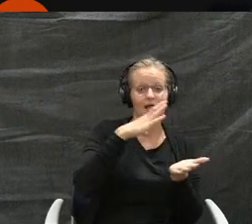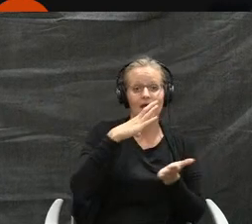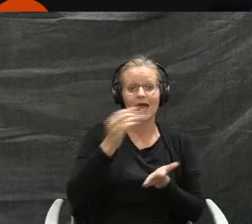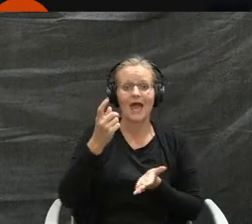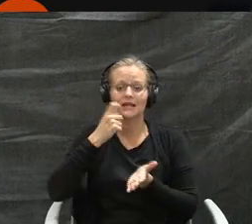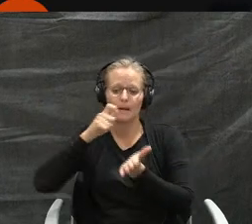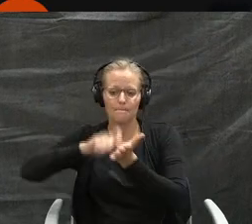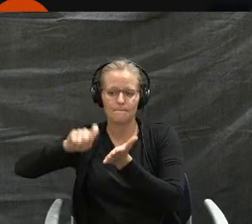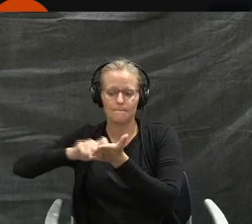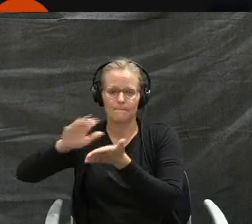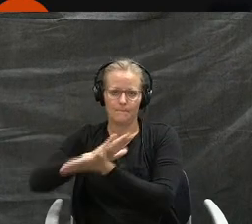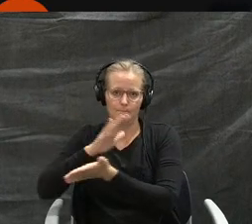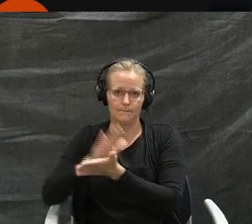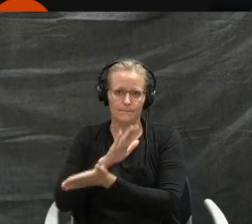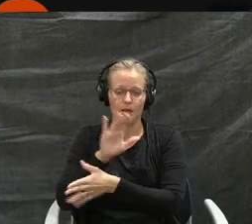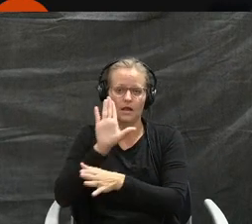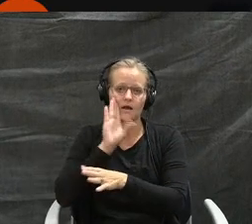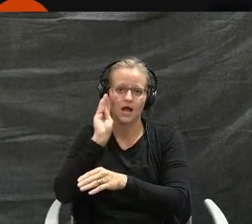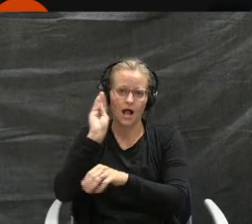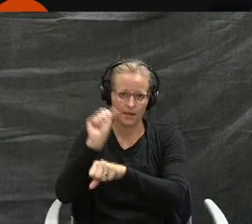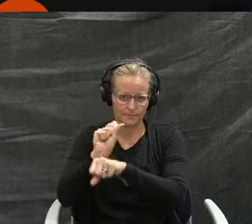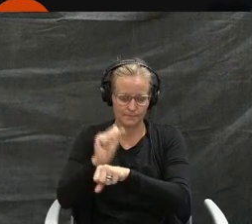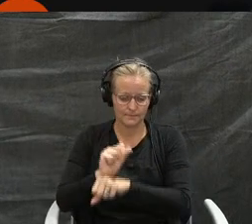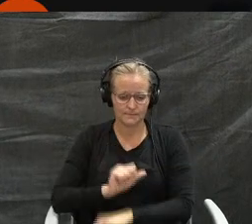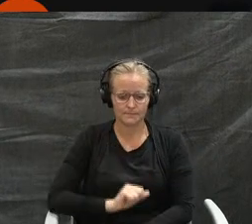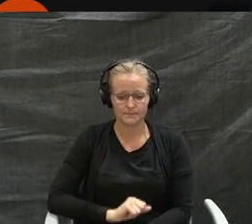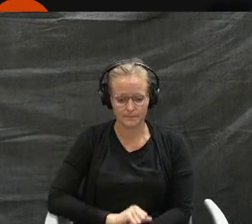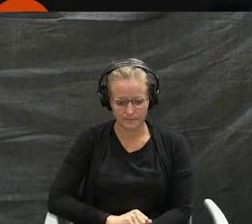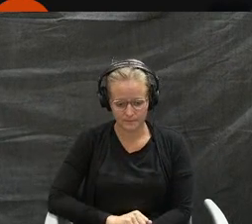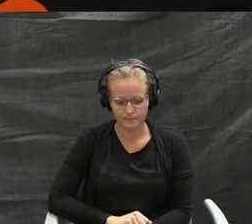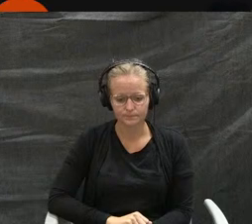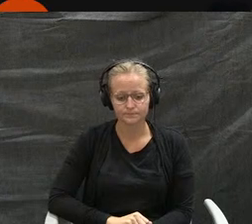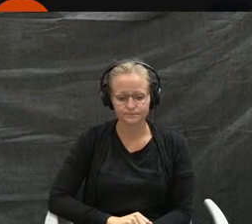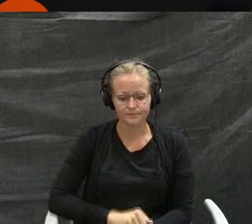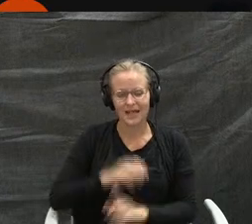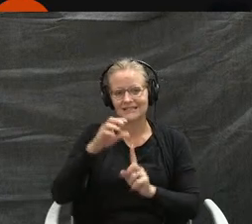assignments. Specials was also something that we talked about